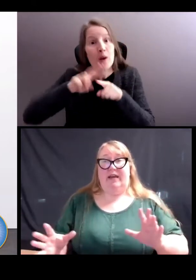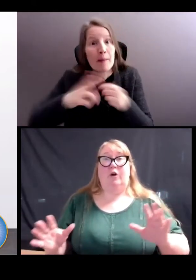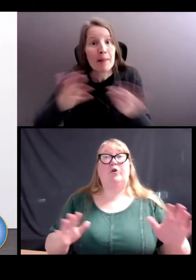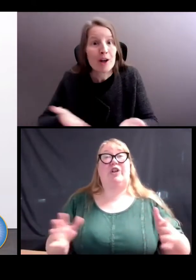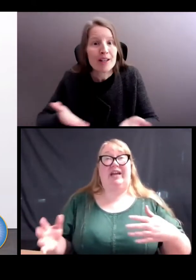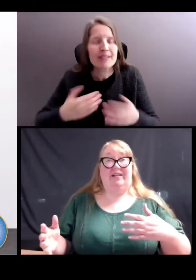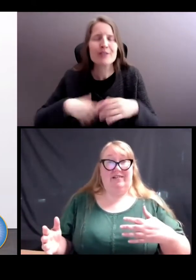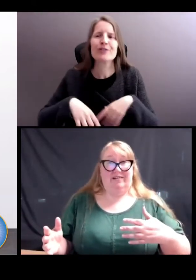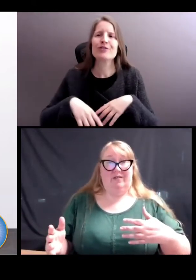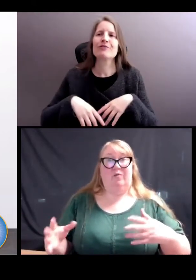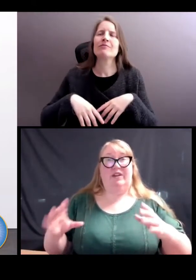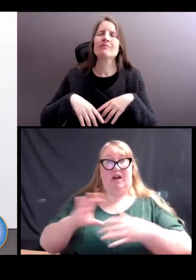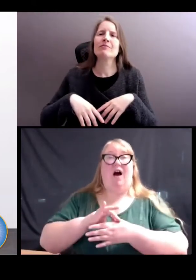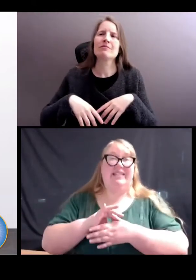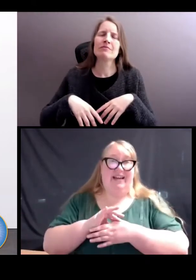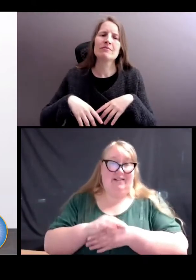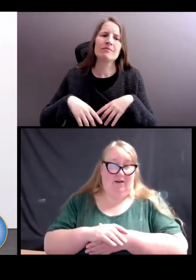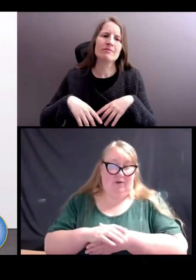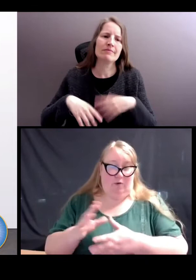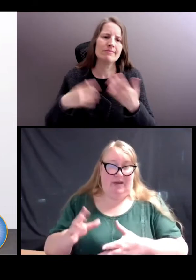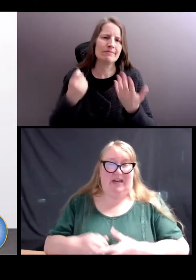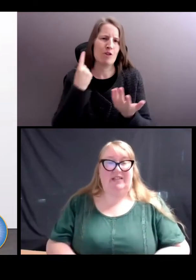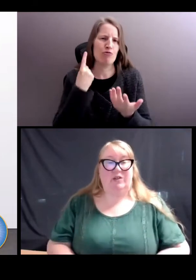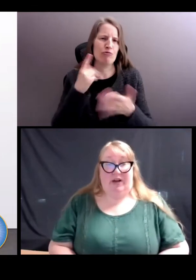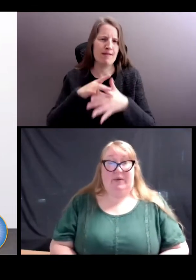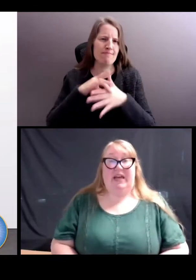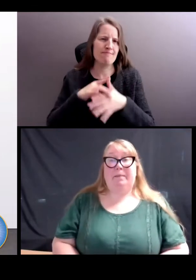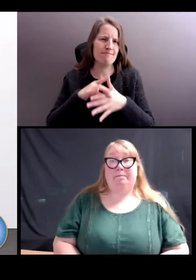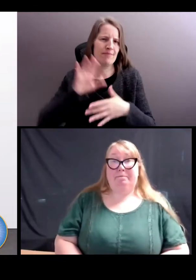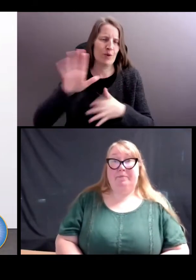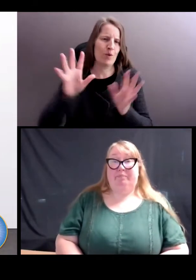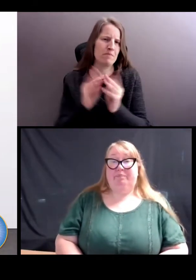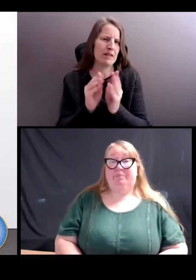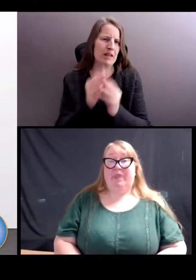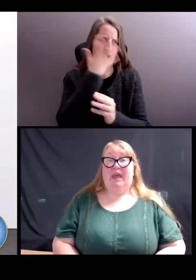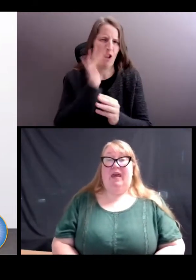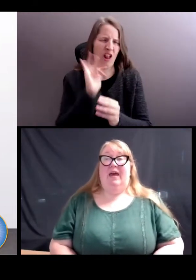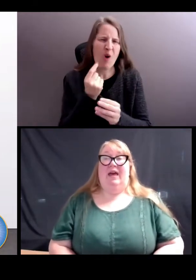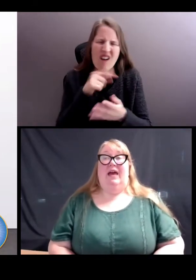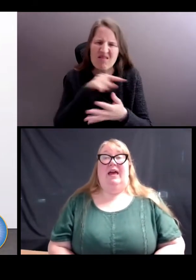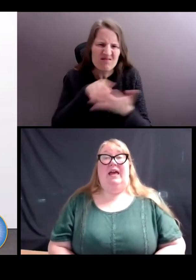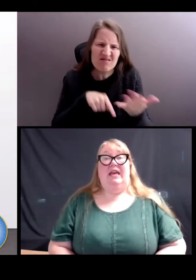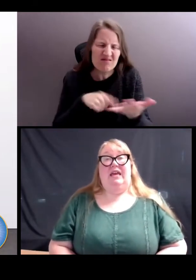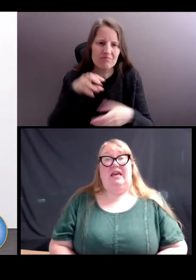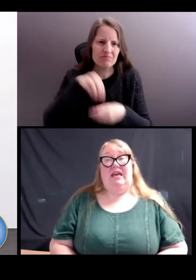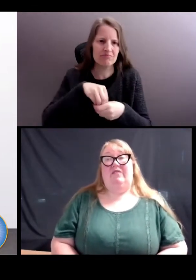understand what the content of your meeting is going to be.